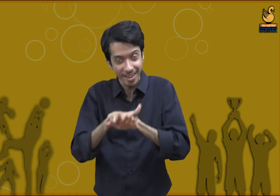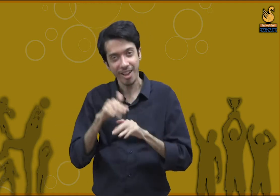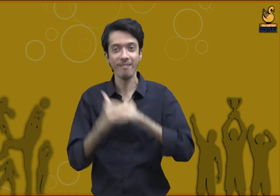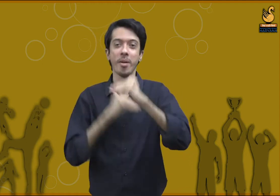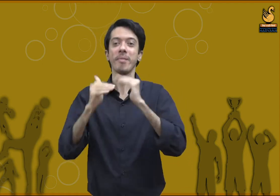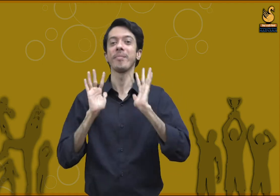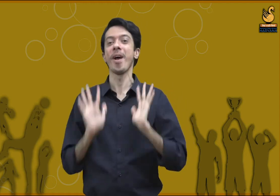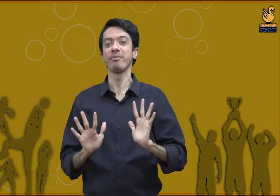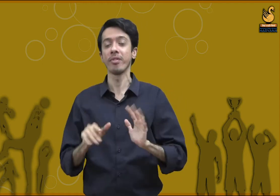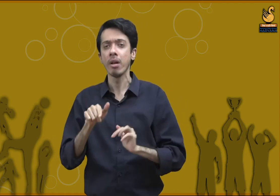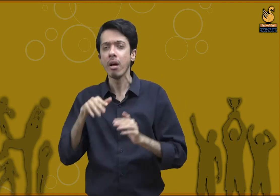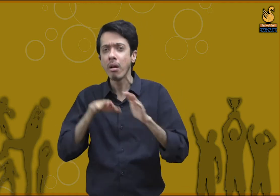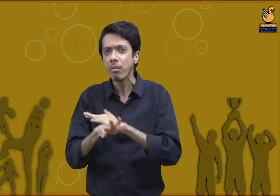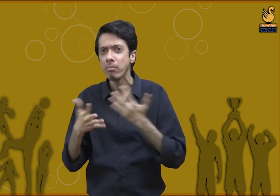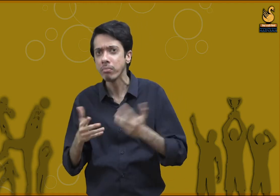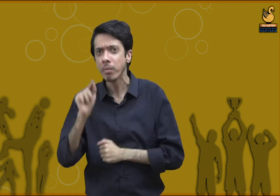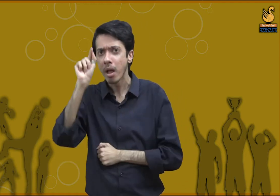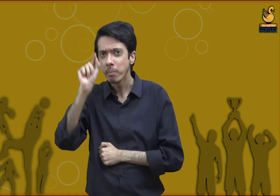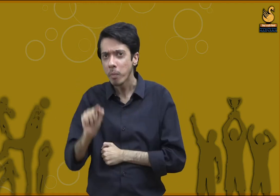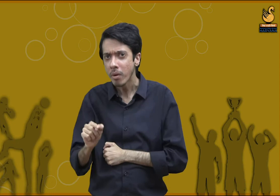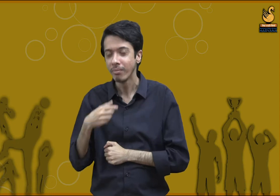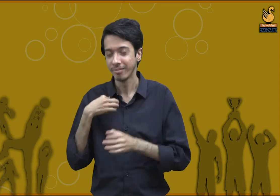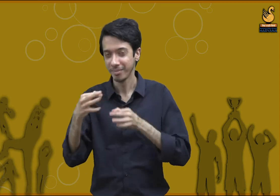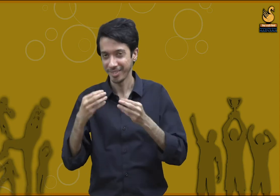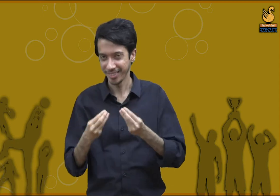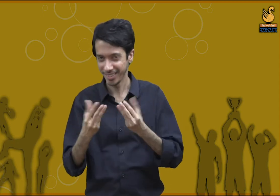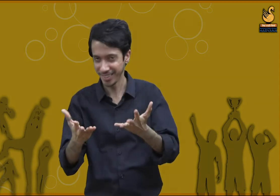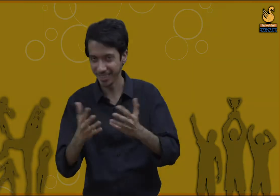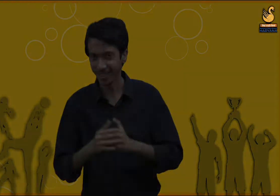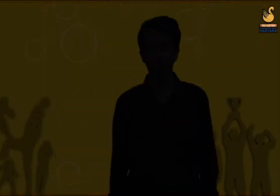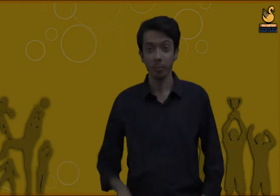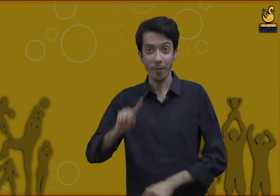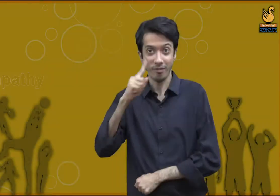Both are essential for development. Now let me tell you about social skills.